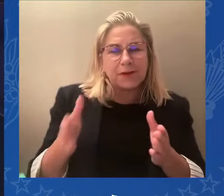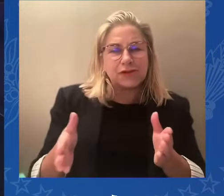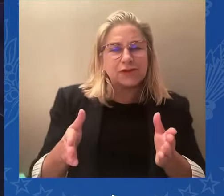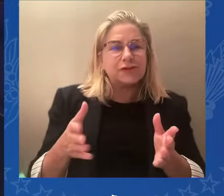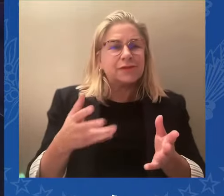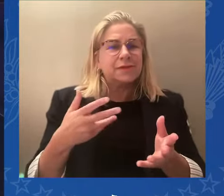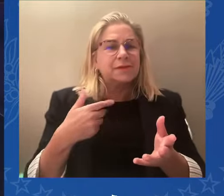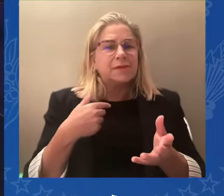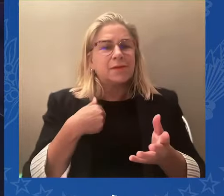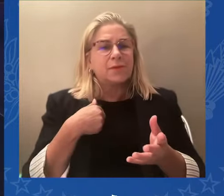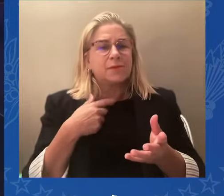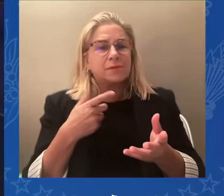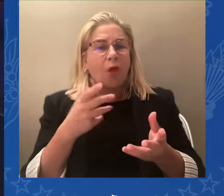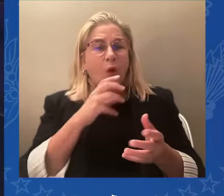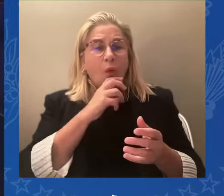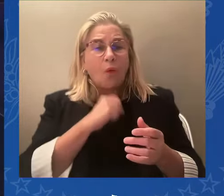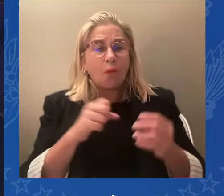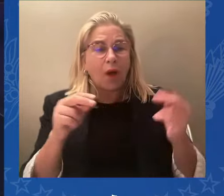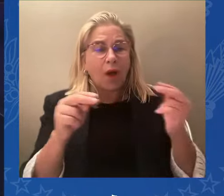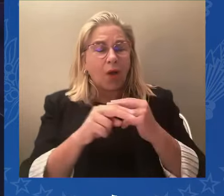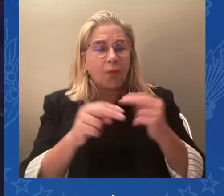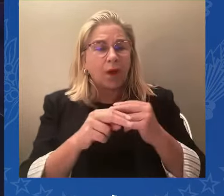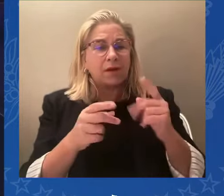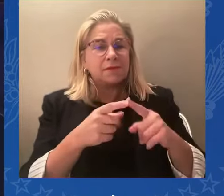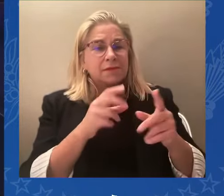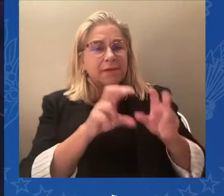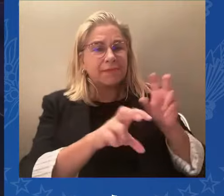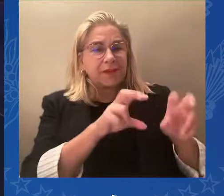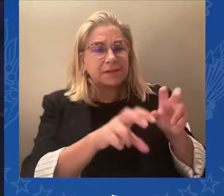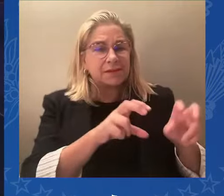so every child in America can drink clean water without fear of brain damage.